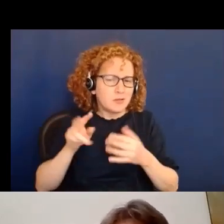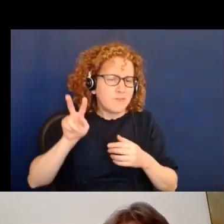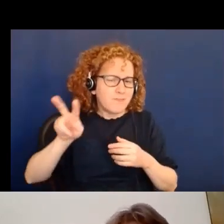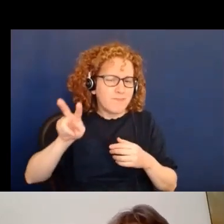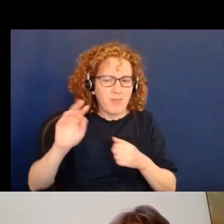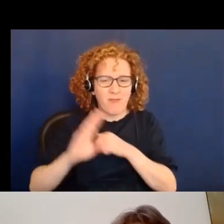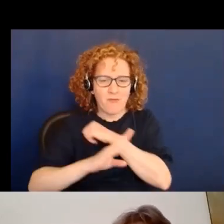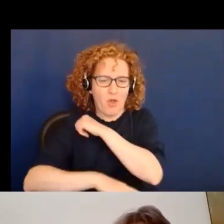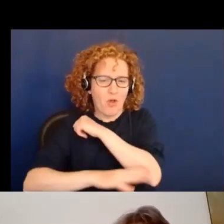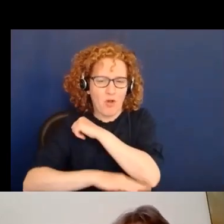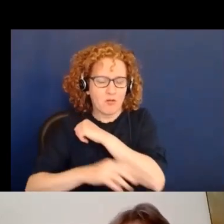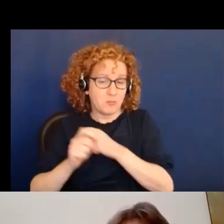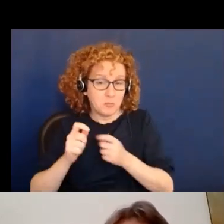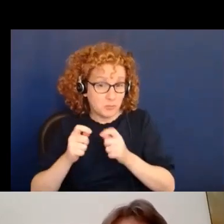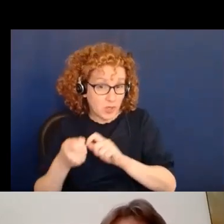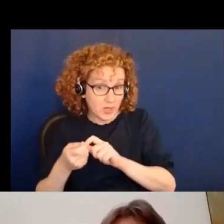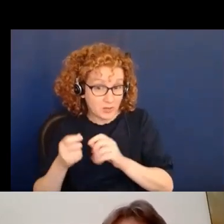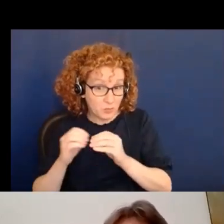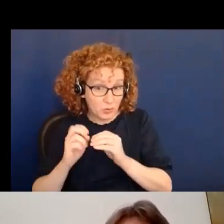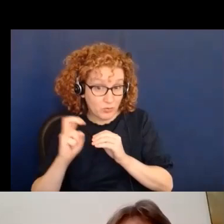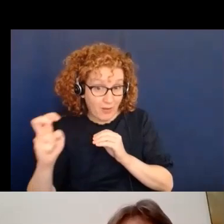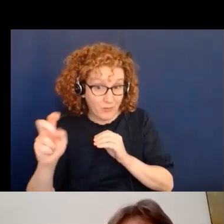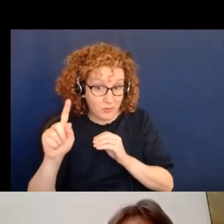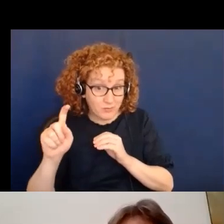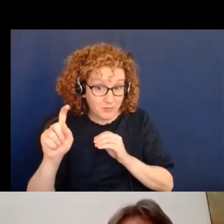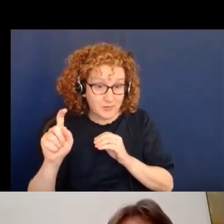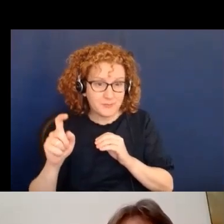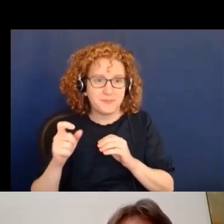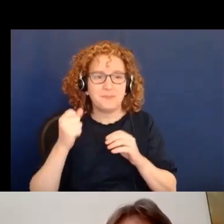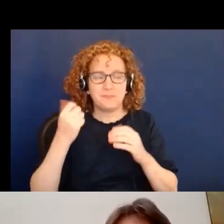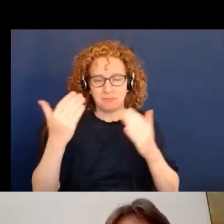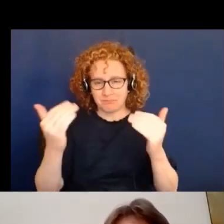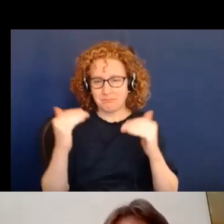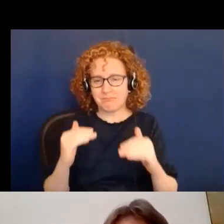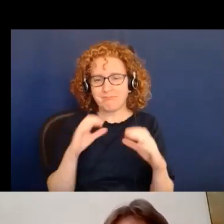um going into communication though it's just it's it's very difficult because you